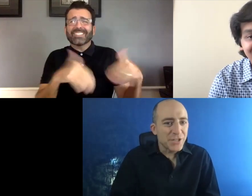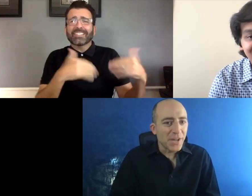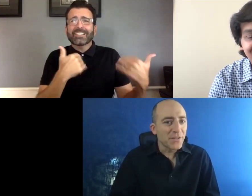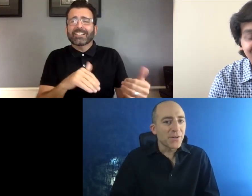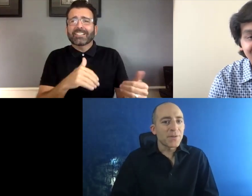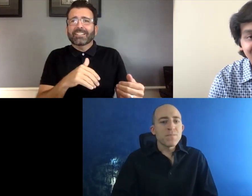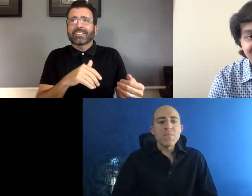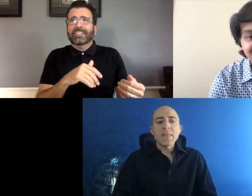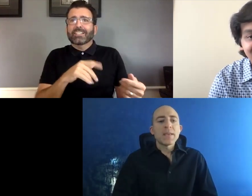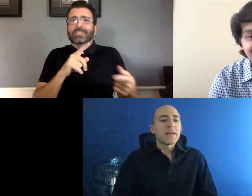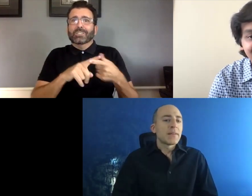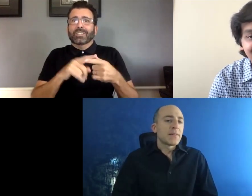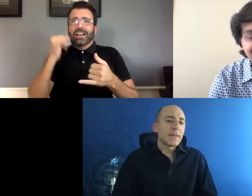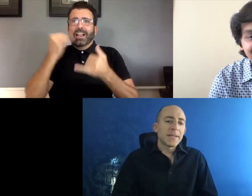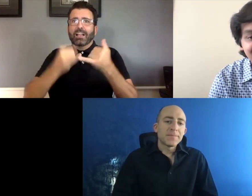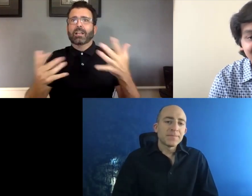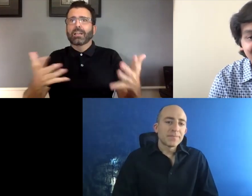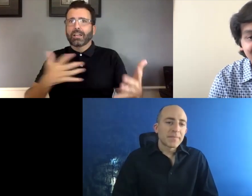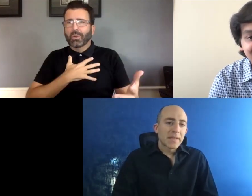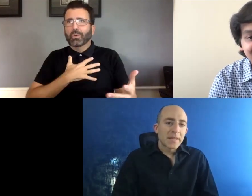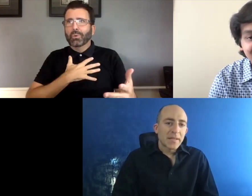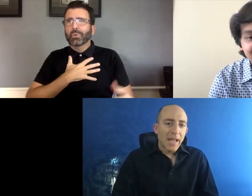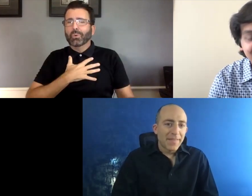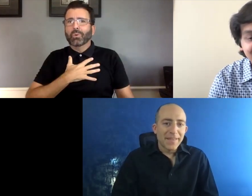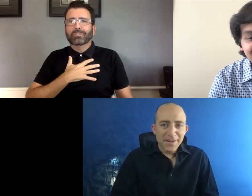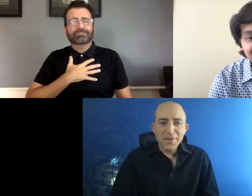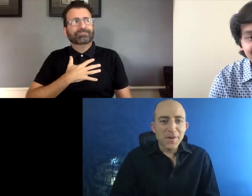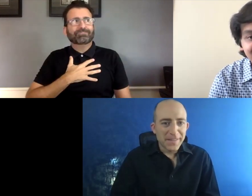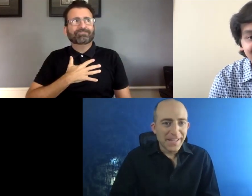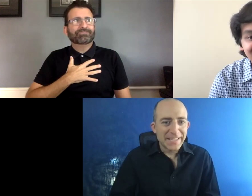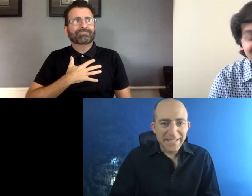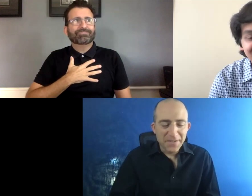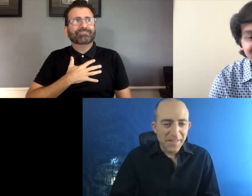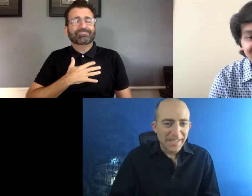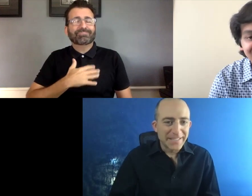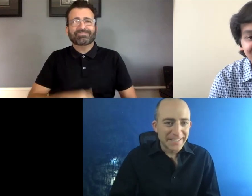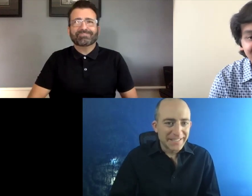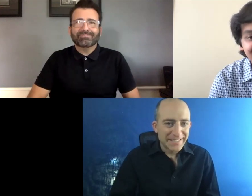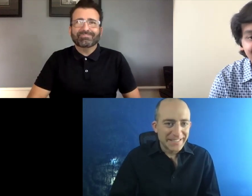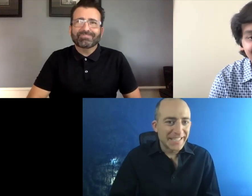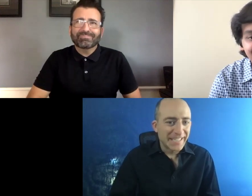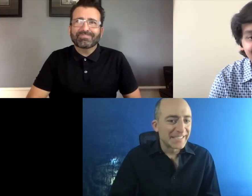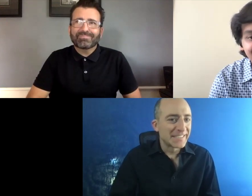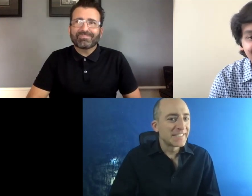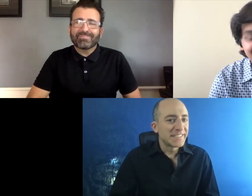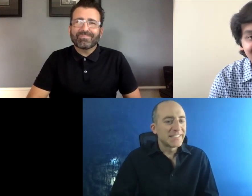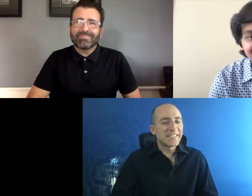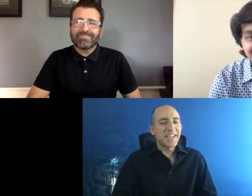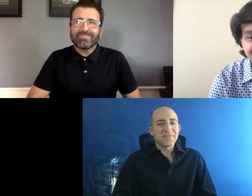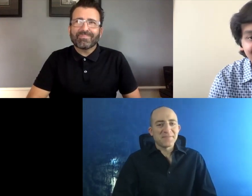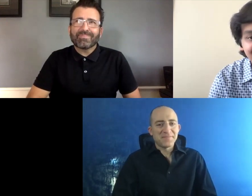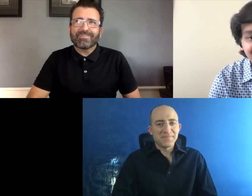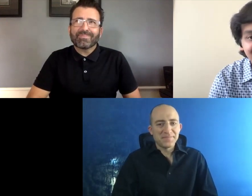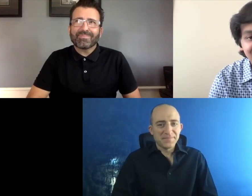other - um - and then there you are on the last day and realizing it's done; it’s done.